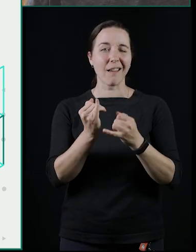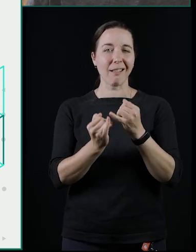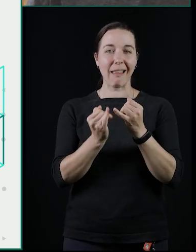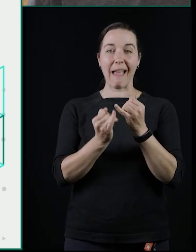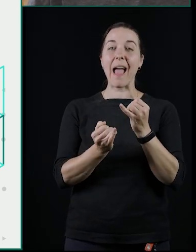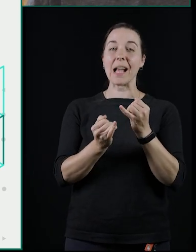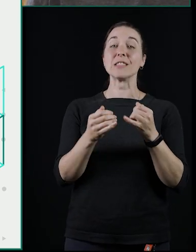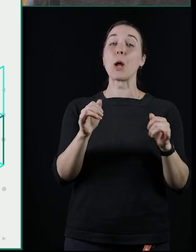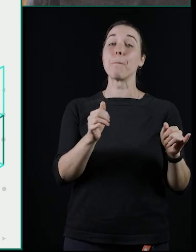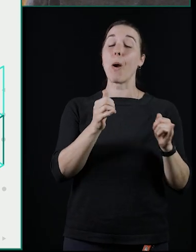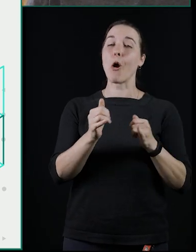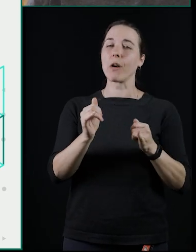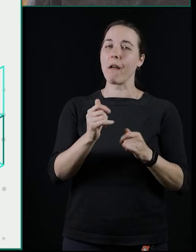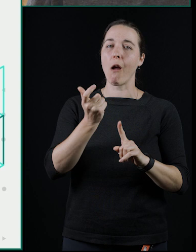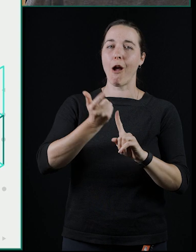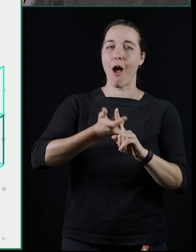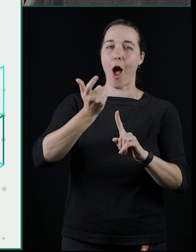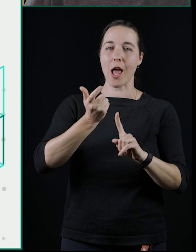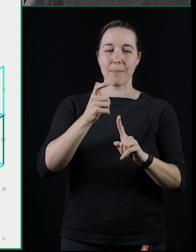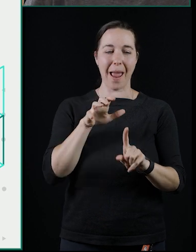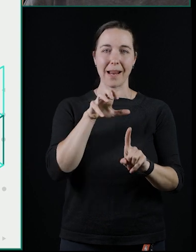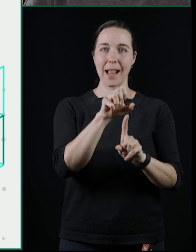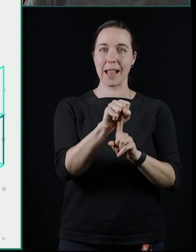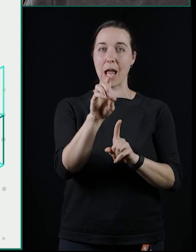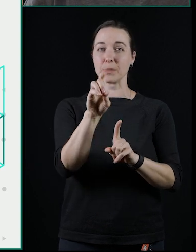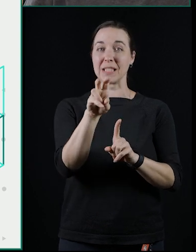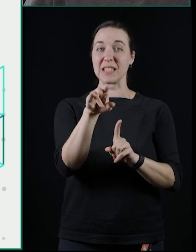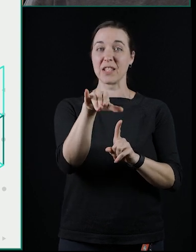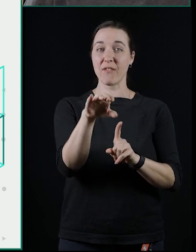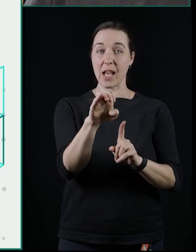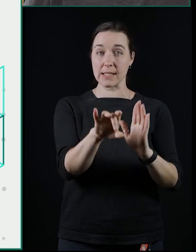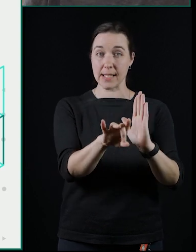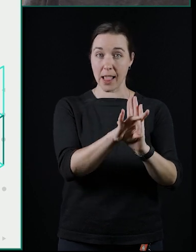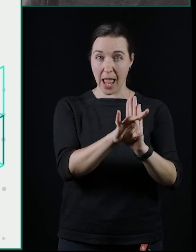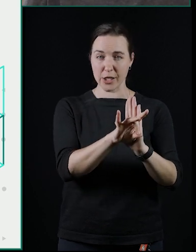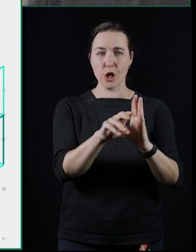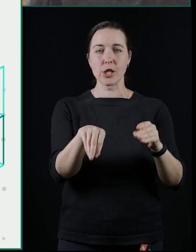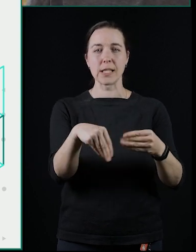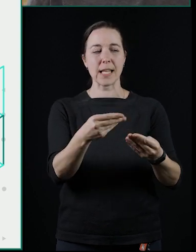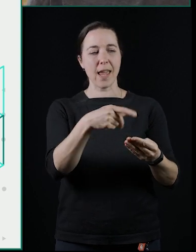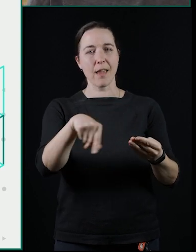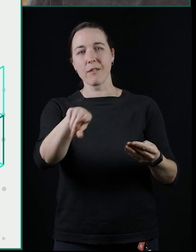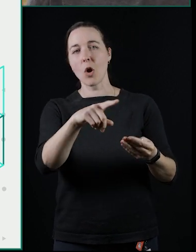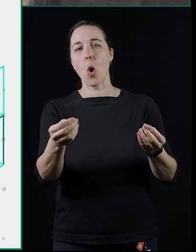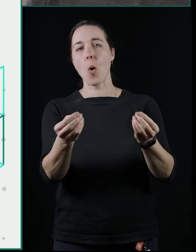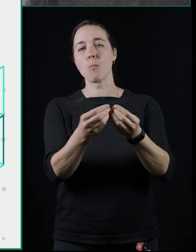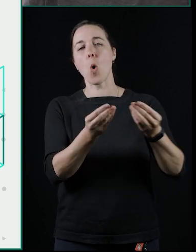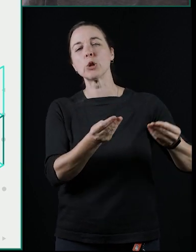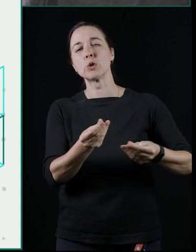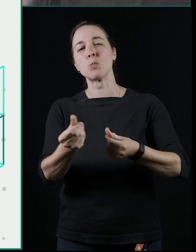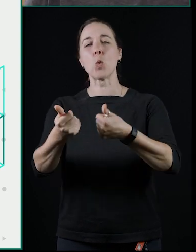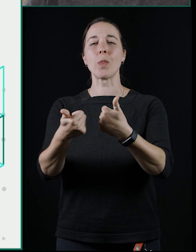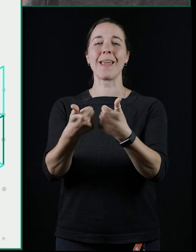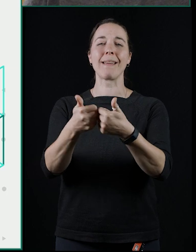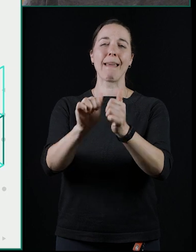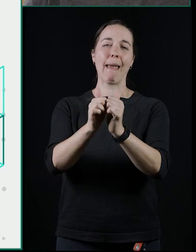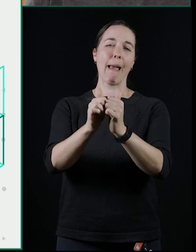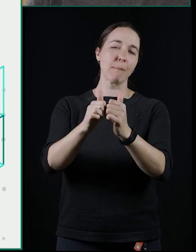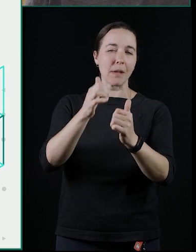And last but not least Party also automatically captures device selection to give players a smooth gaming experience.